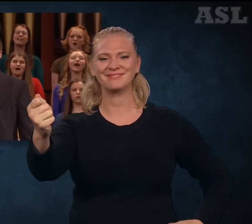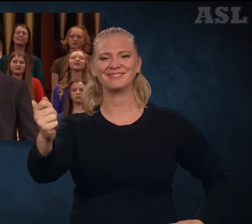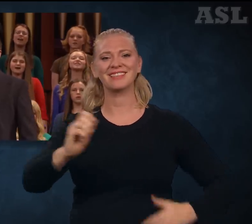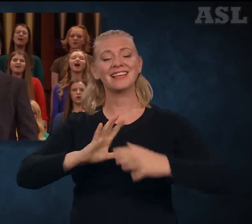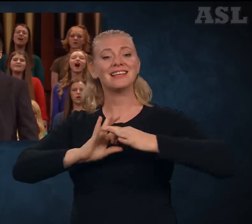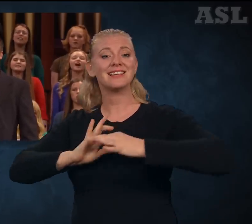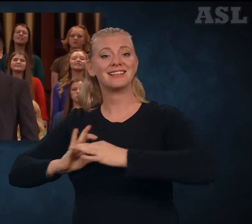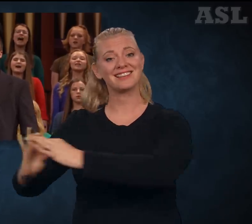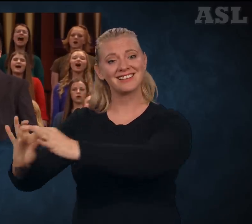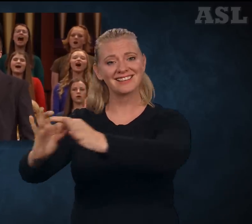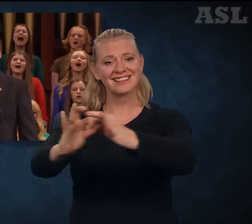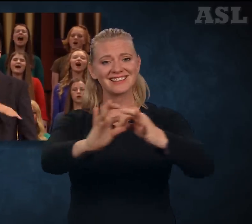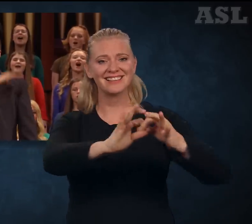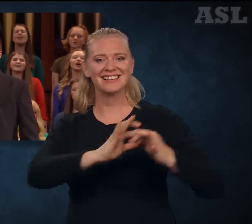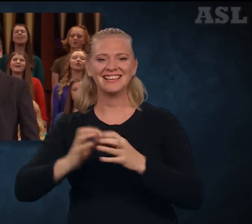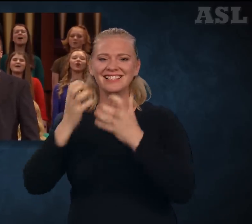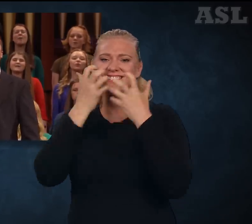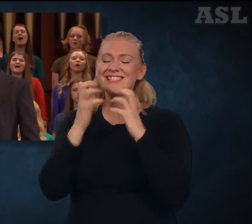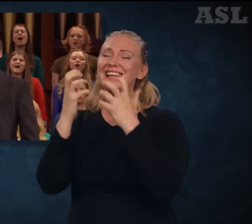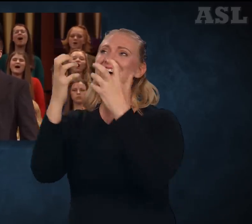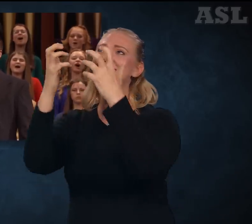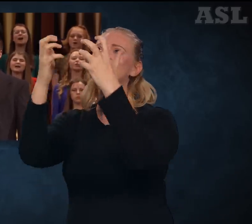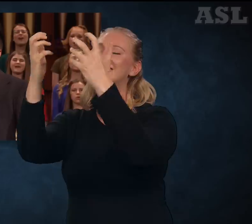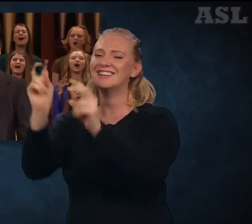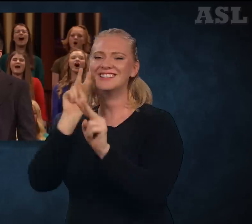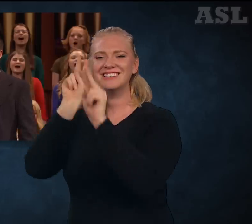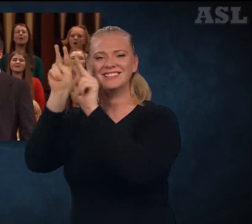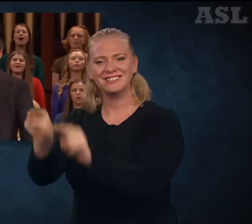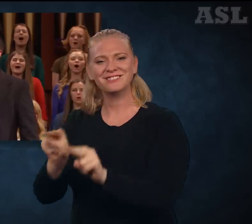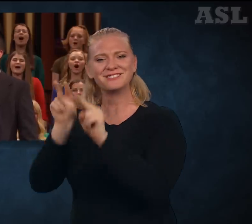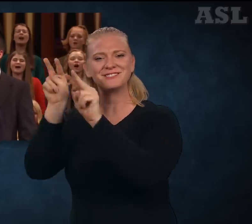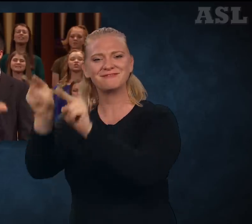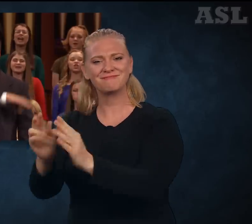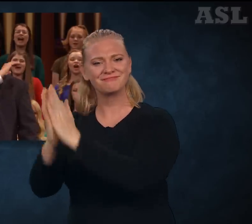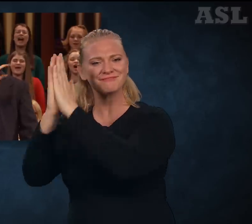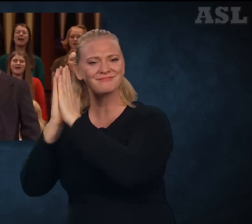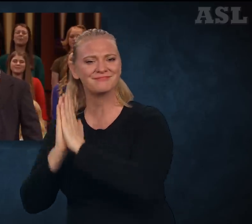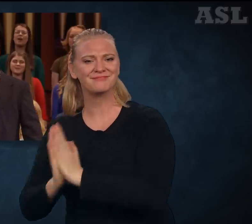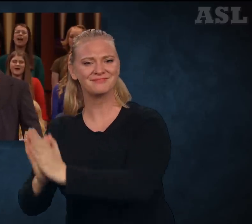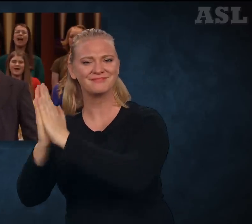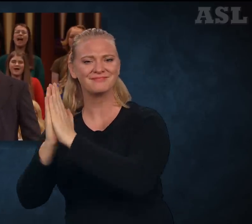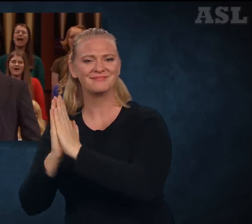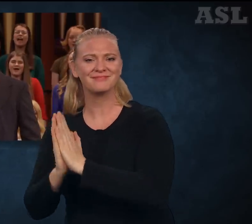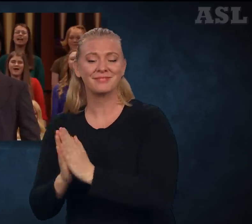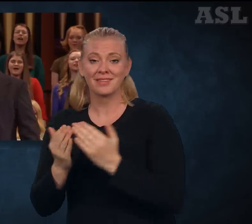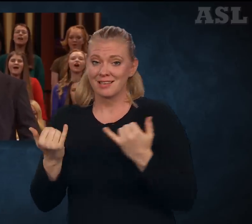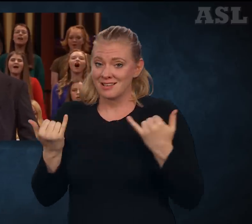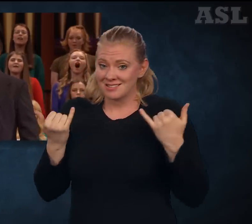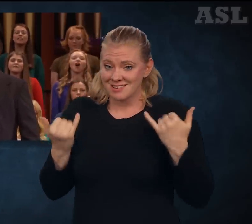WITH THE SWORD OF TRUTH AND RIGHT;